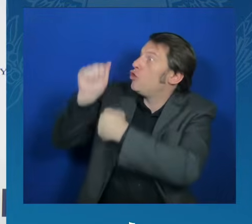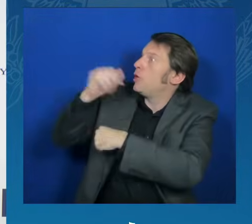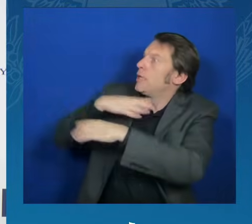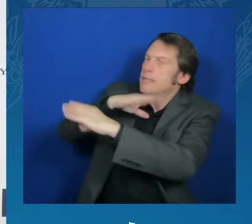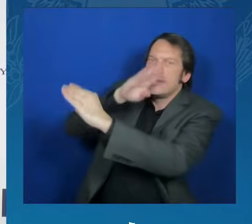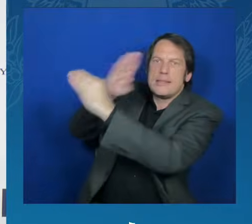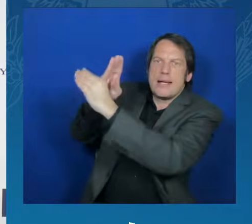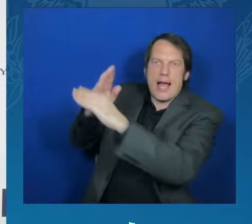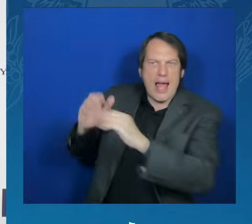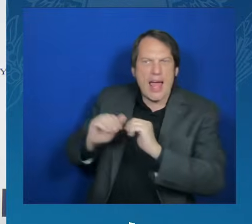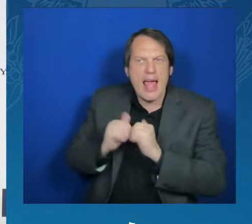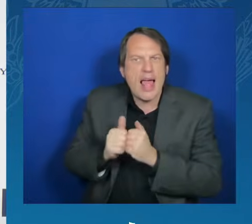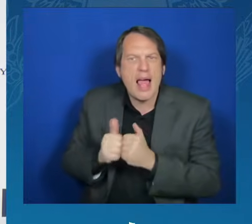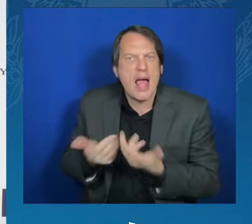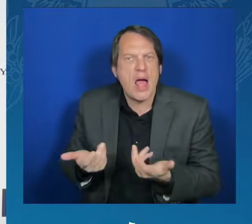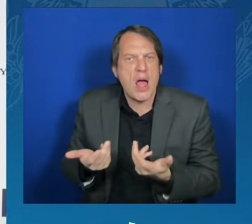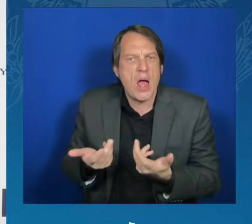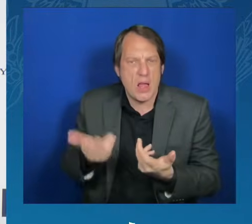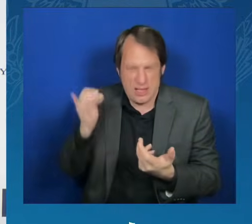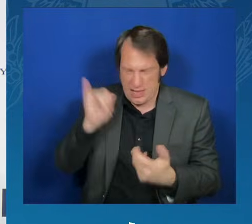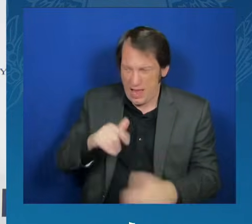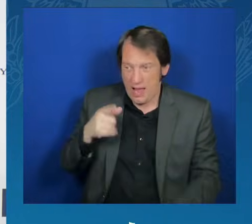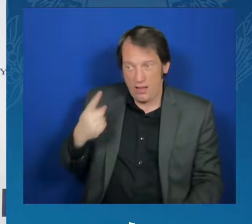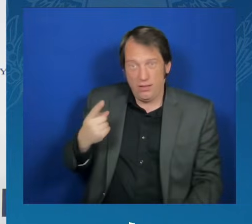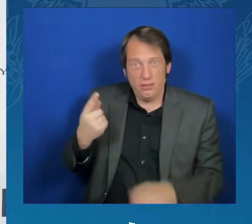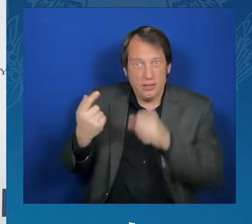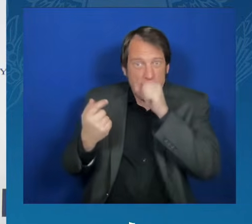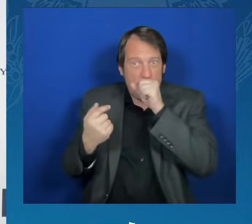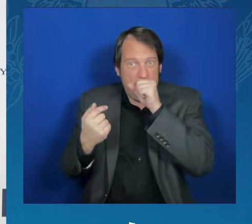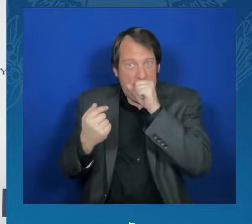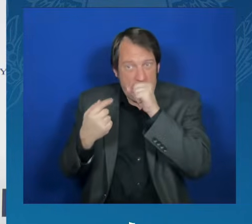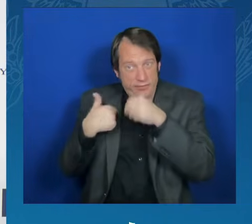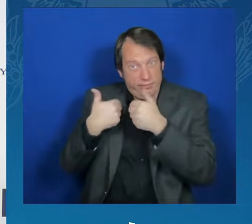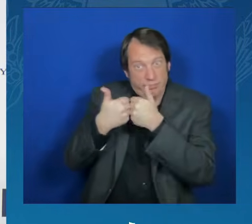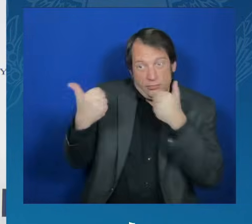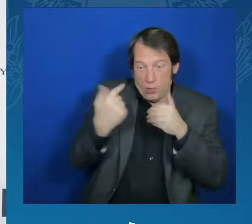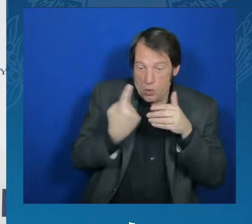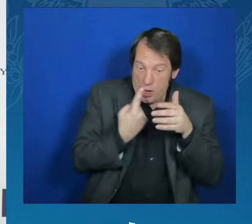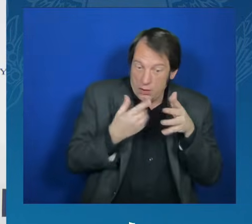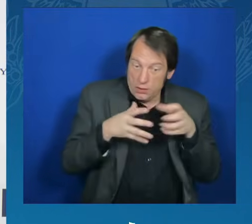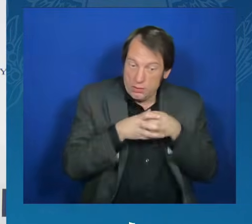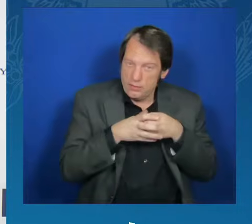In fact, when America has isolated herself, threats have only grown.